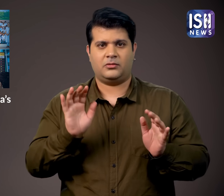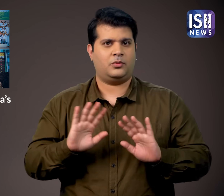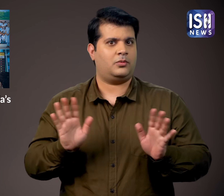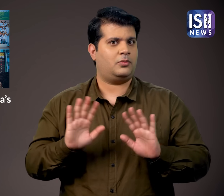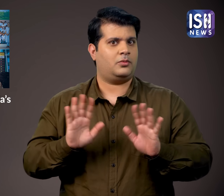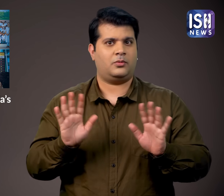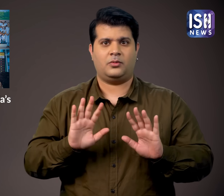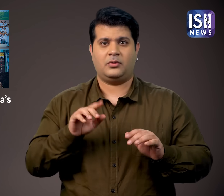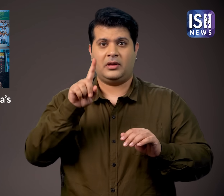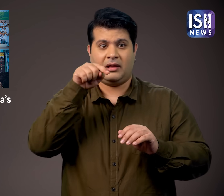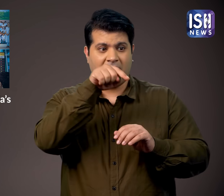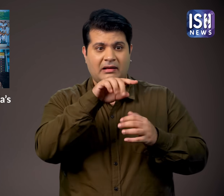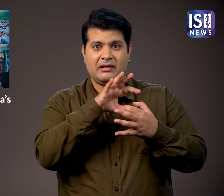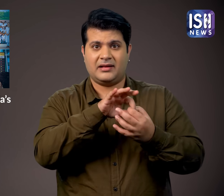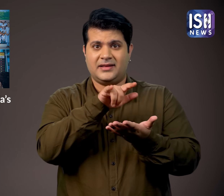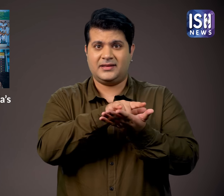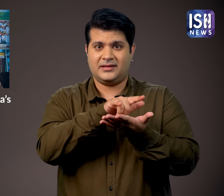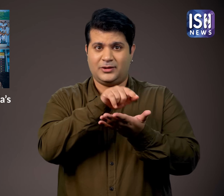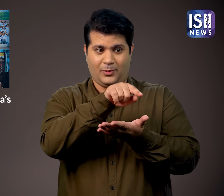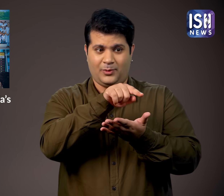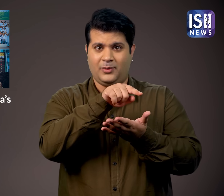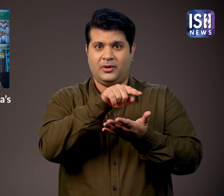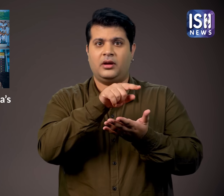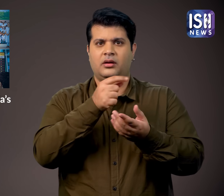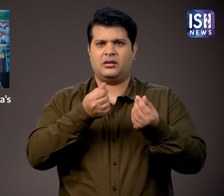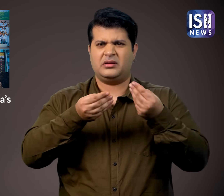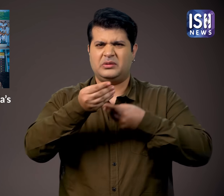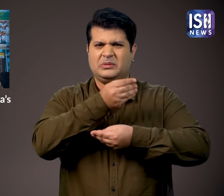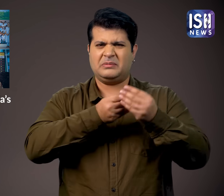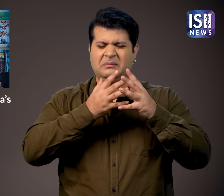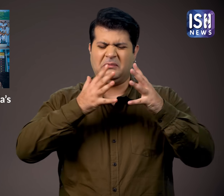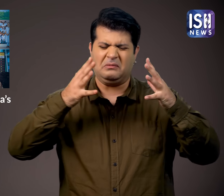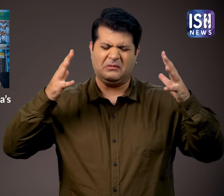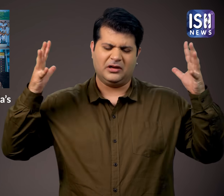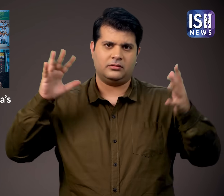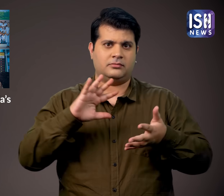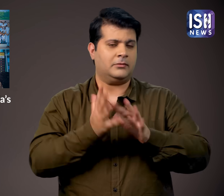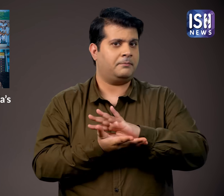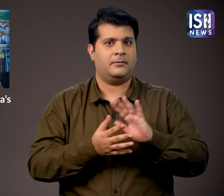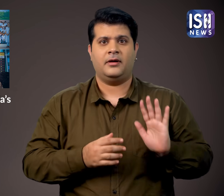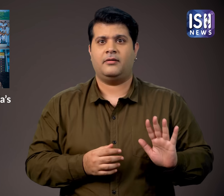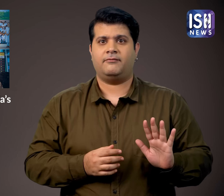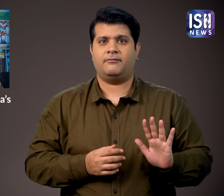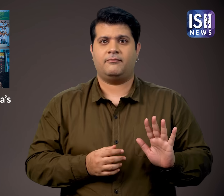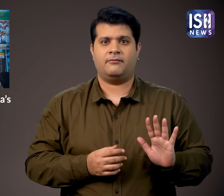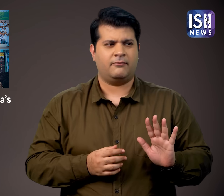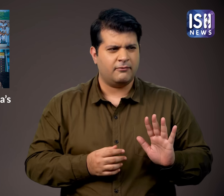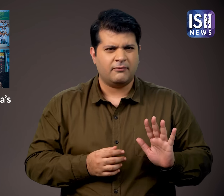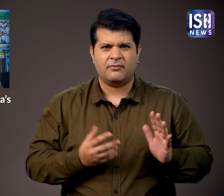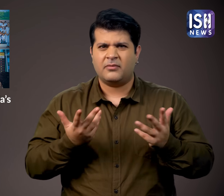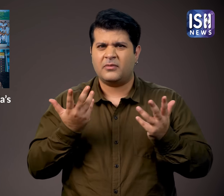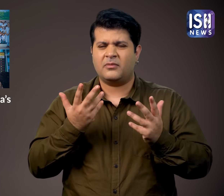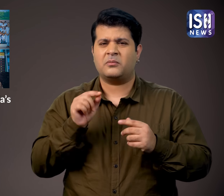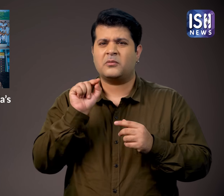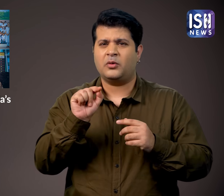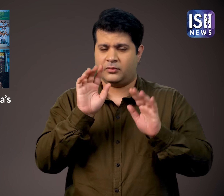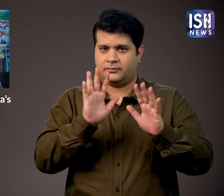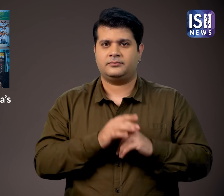It is actually a sign of something bigger than IndiGo breaking the India’s economy. Really?! What is it?